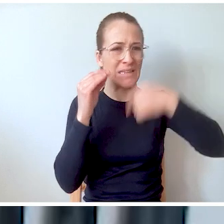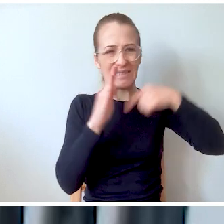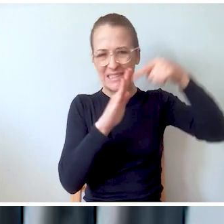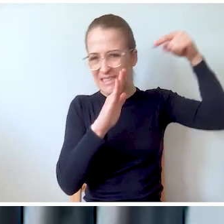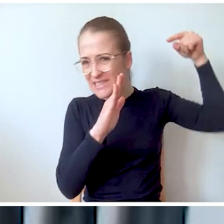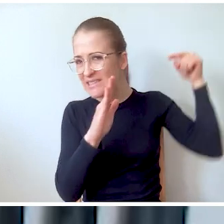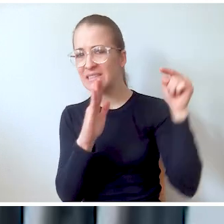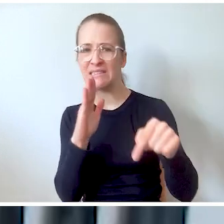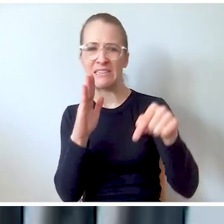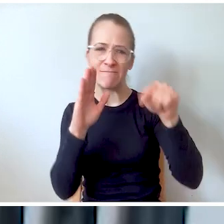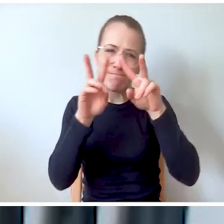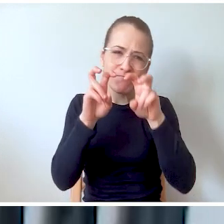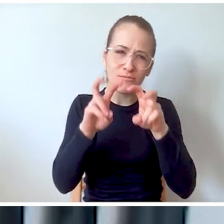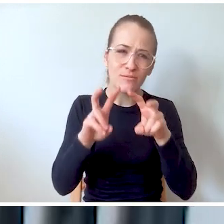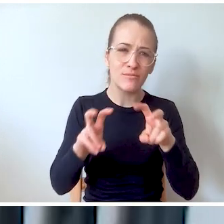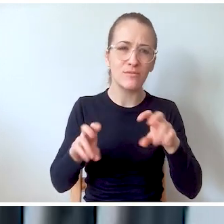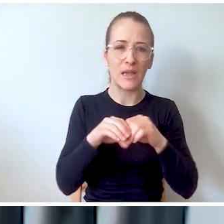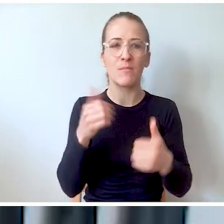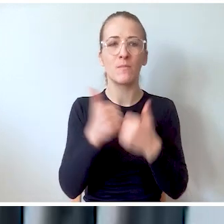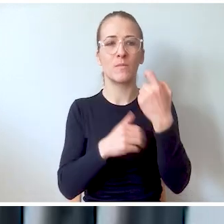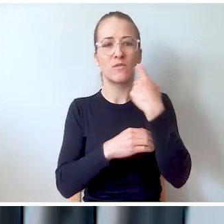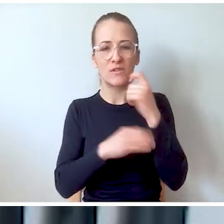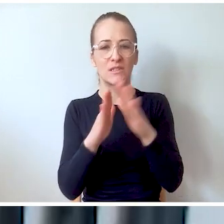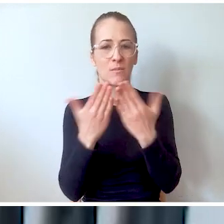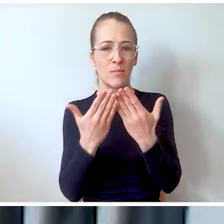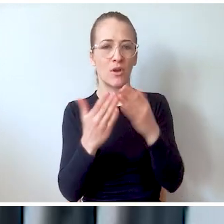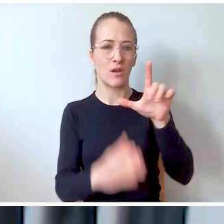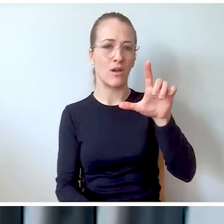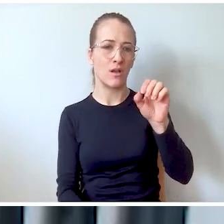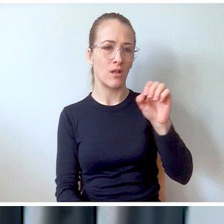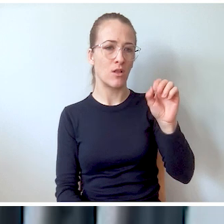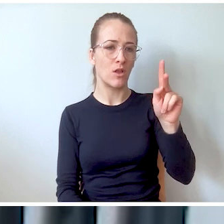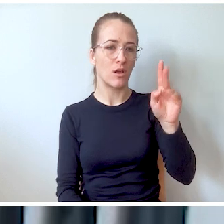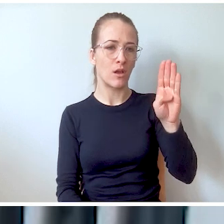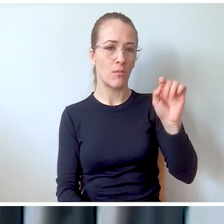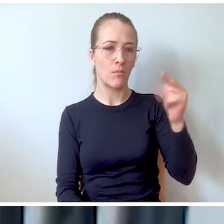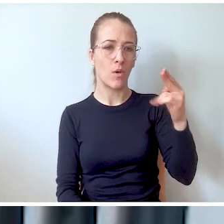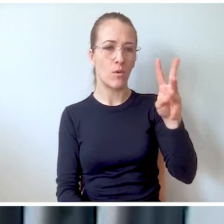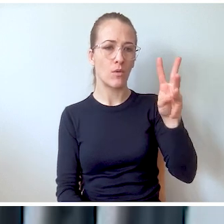in my latest book, "Look Both Ways." And something that I wanted to explore